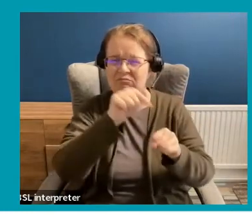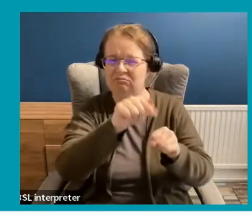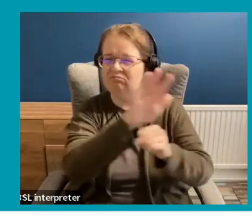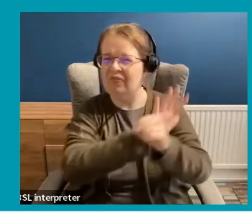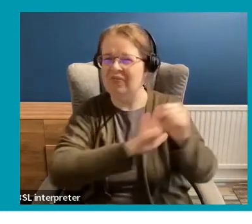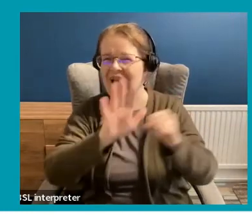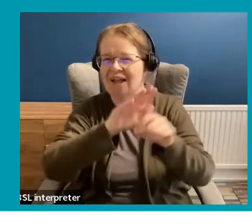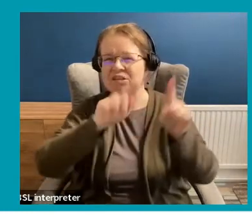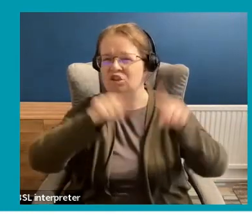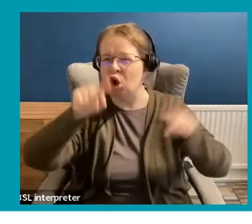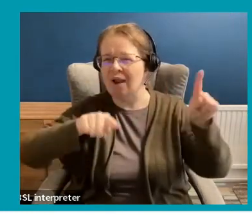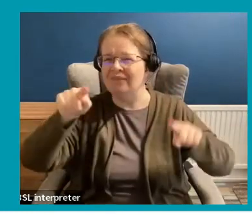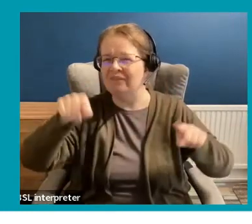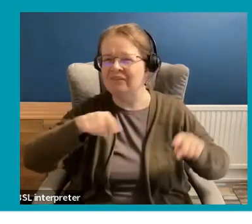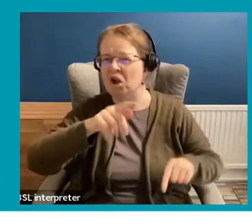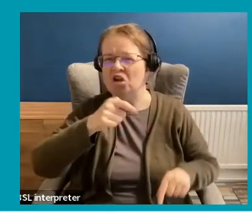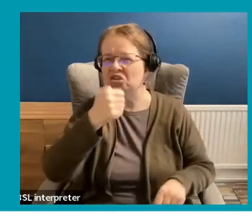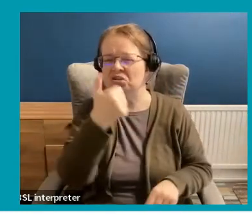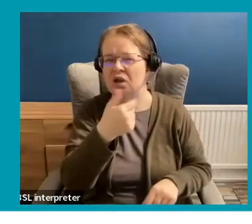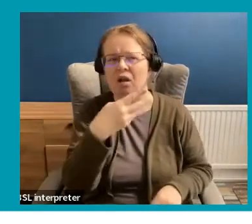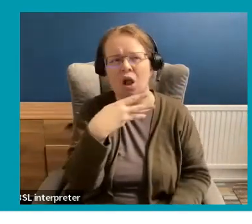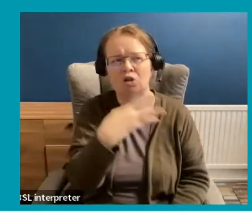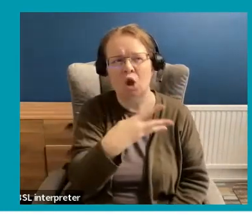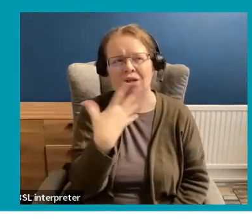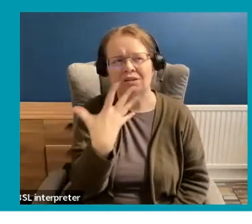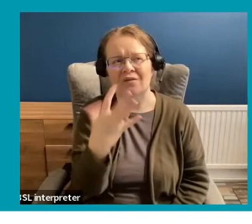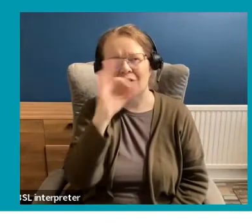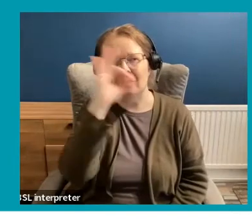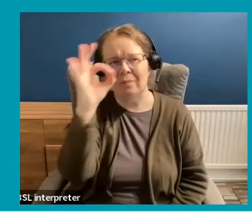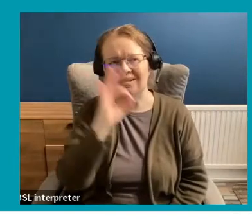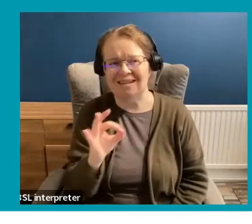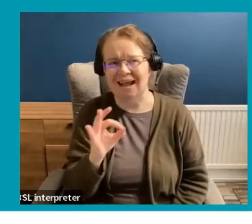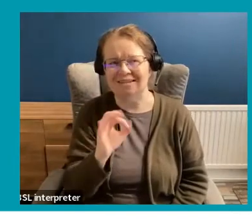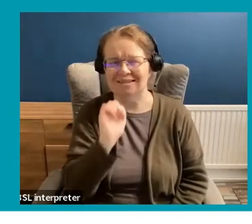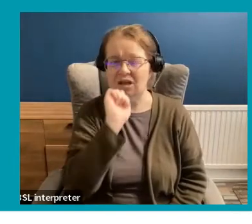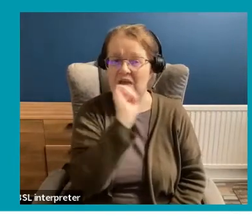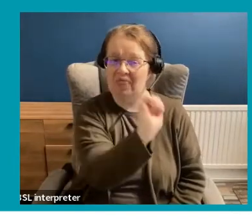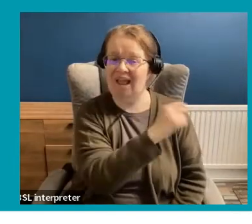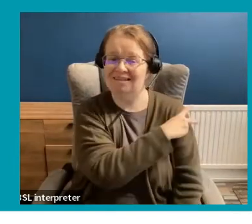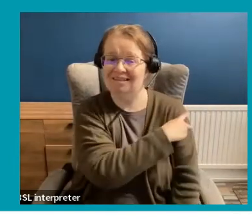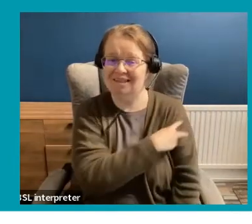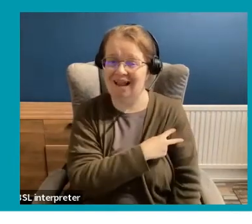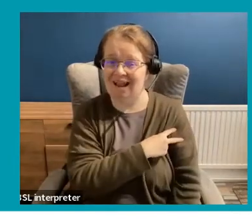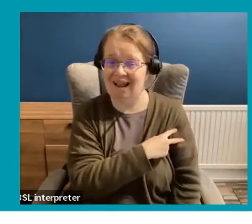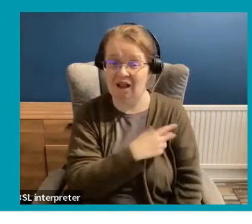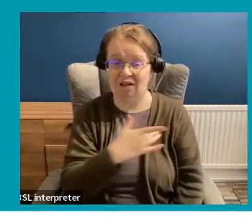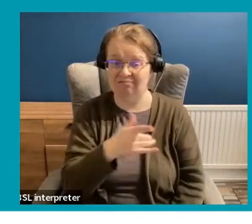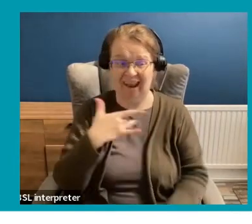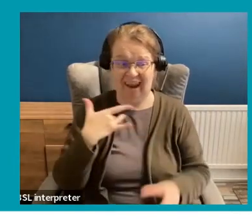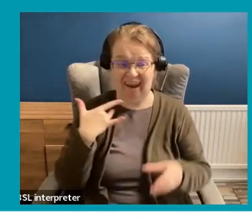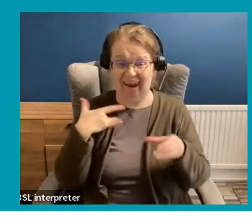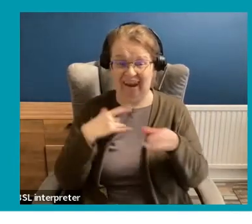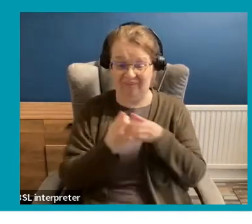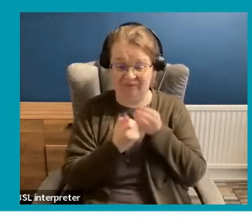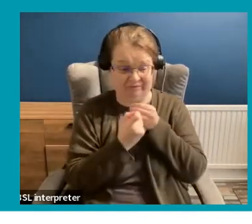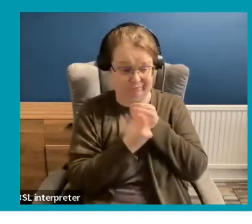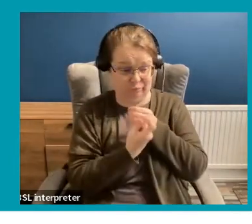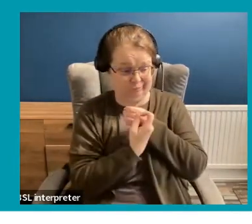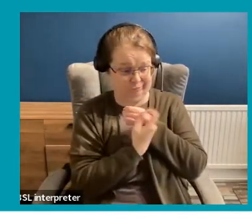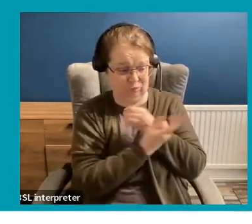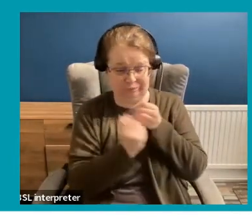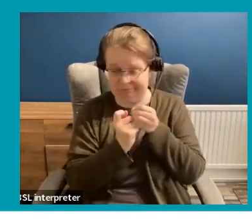I think about 95 percent of their staff actually live within a few miles of their factory.